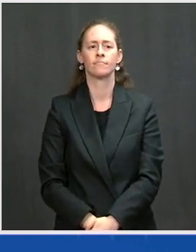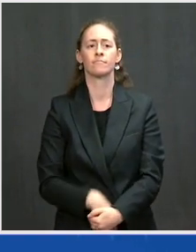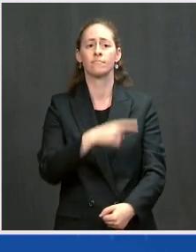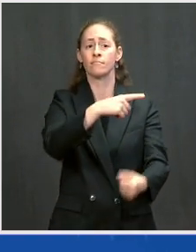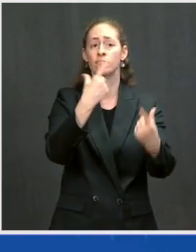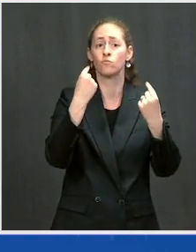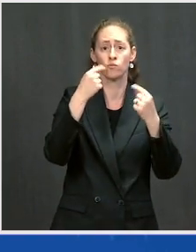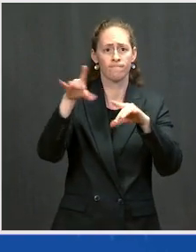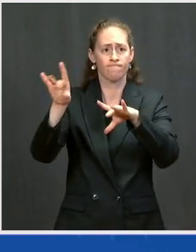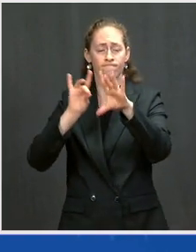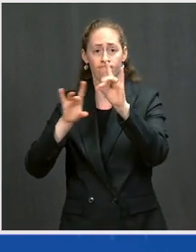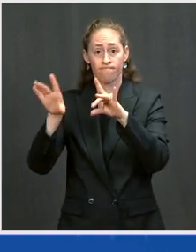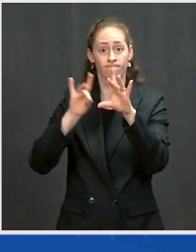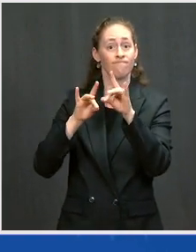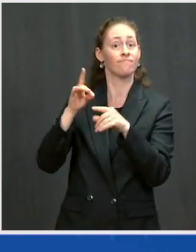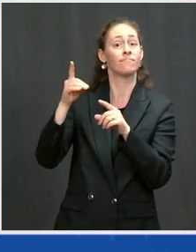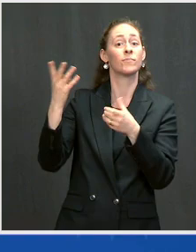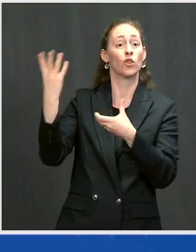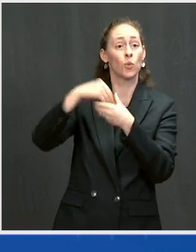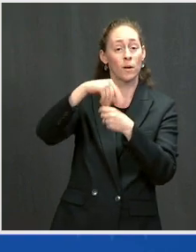a Latino and Asian-American members.